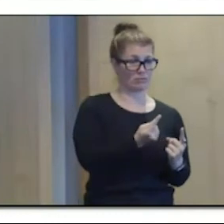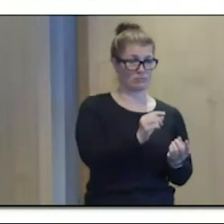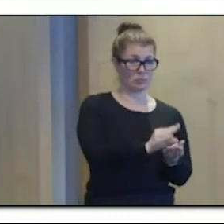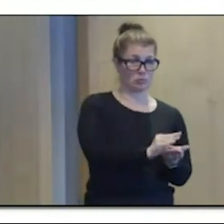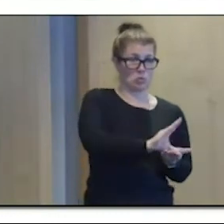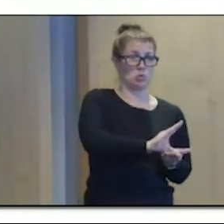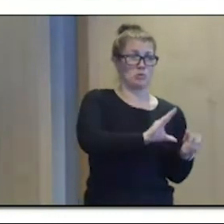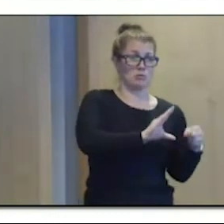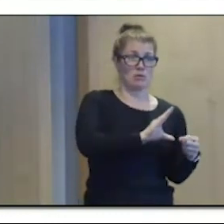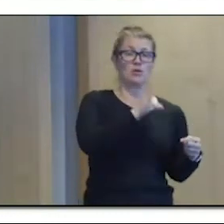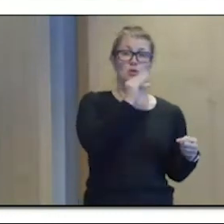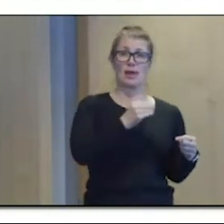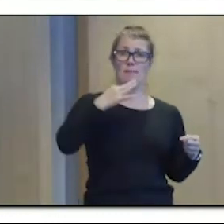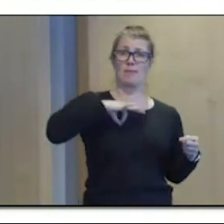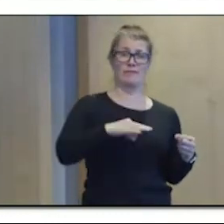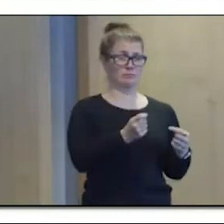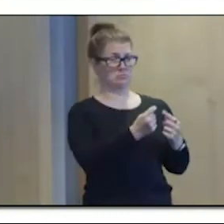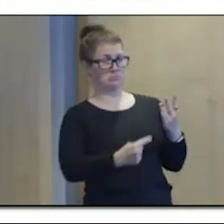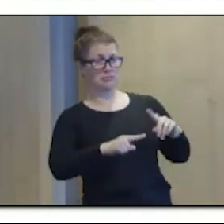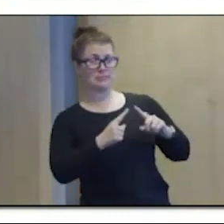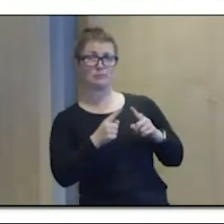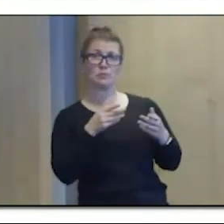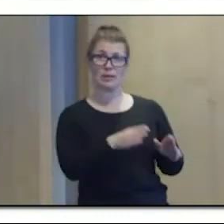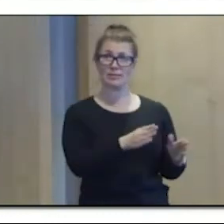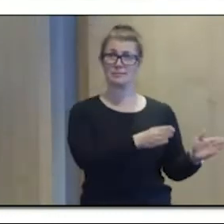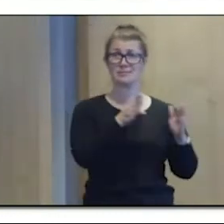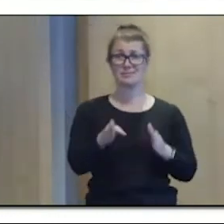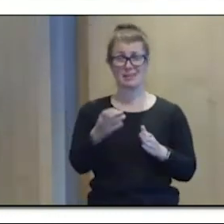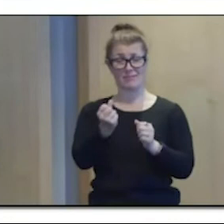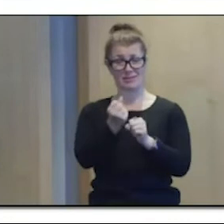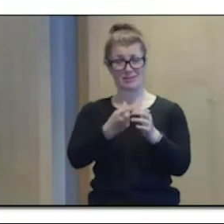There are flexible generation technologies like gas engines and diesel gen sets.